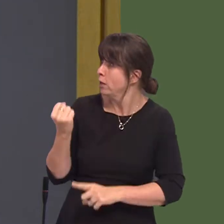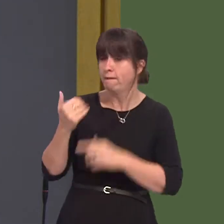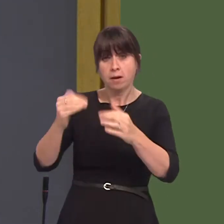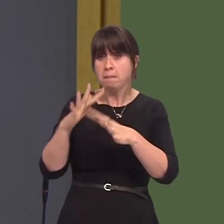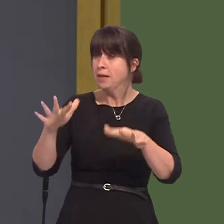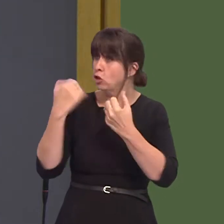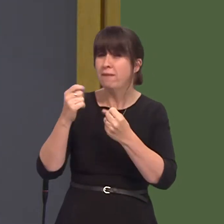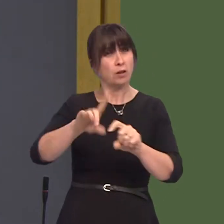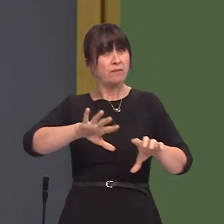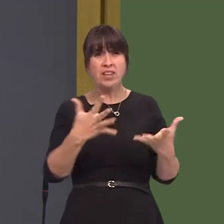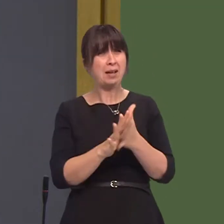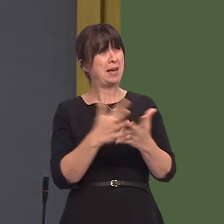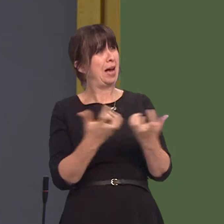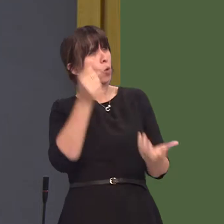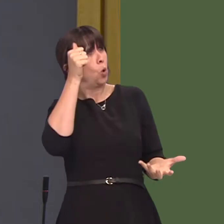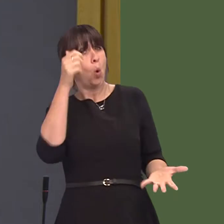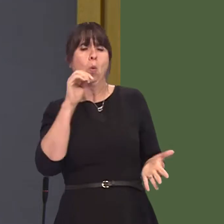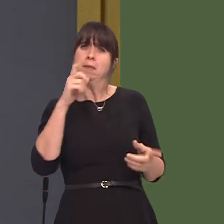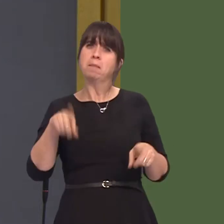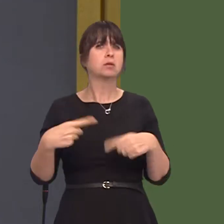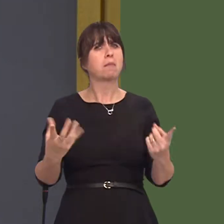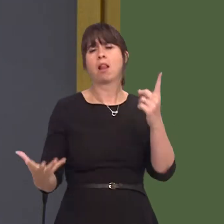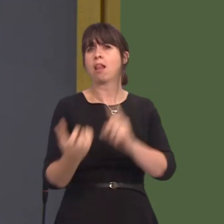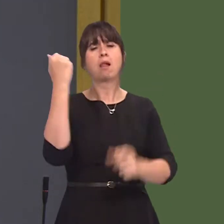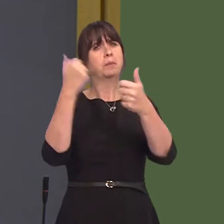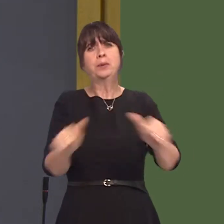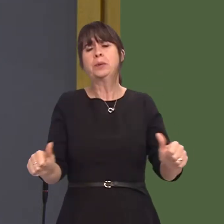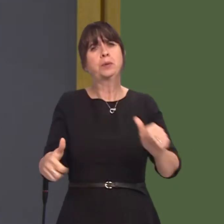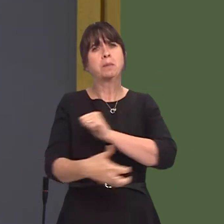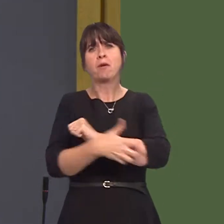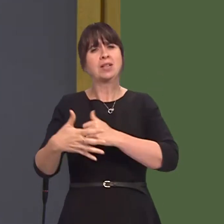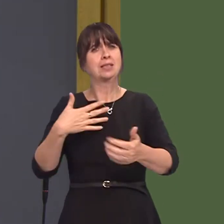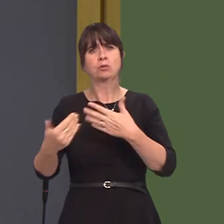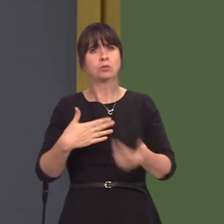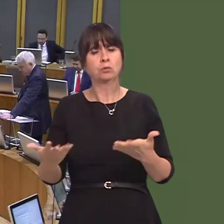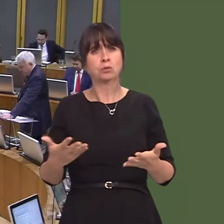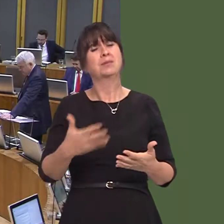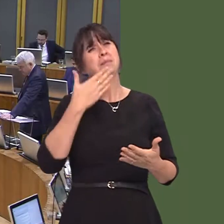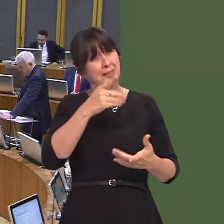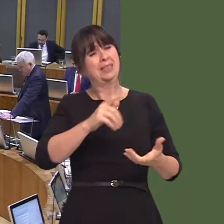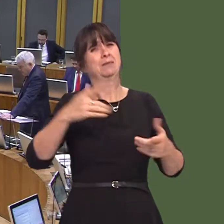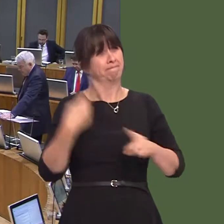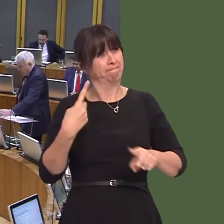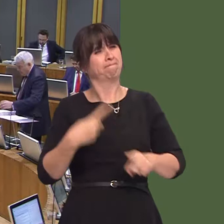Can I ask you to reconsider this decision and ask you to create an action plan as a matter of urgency?